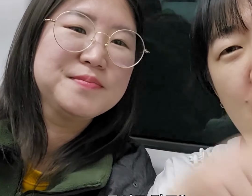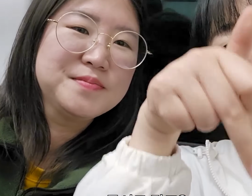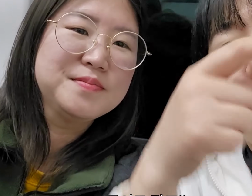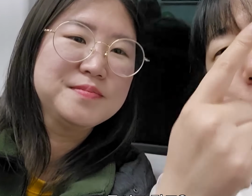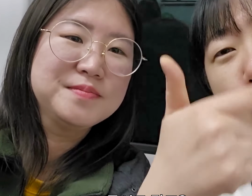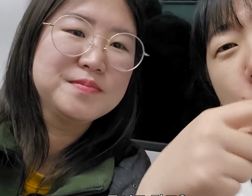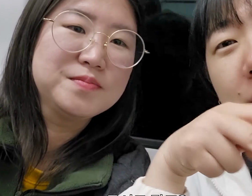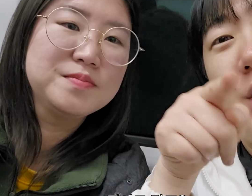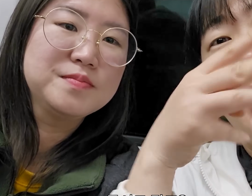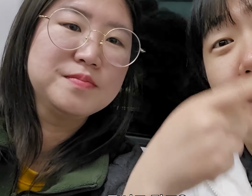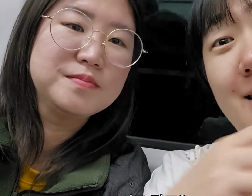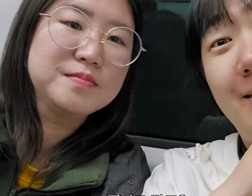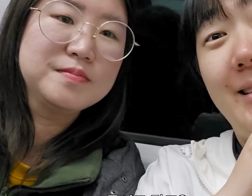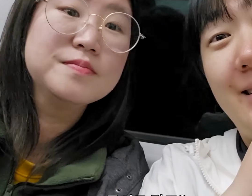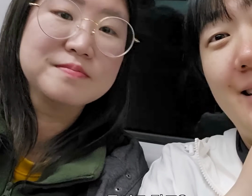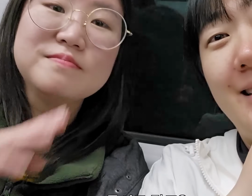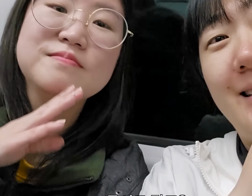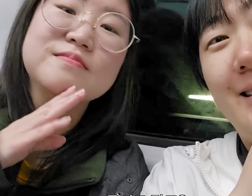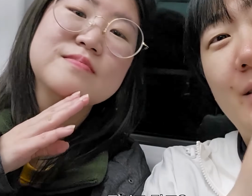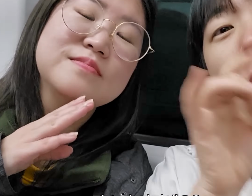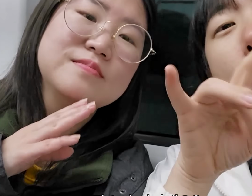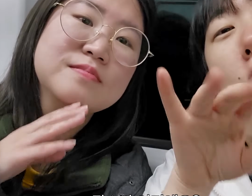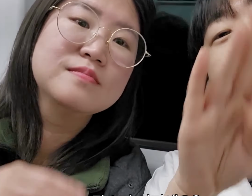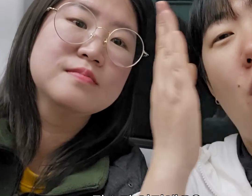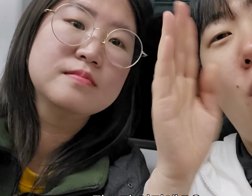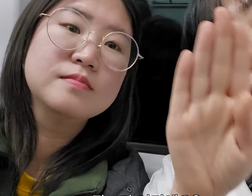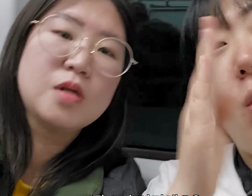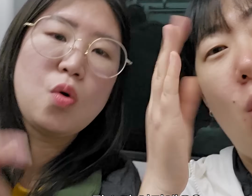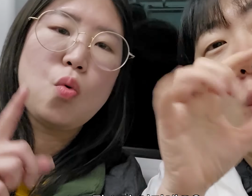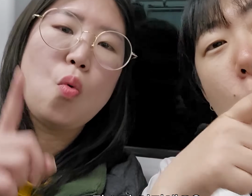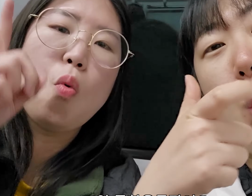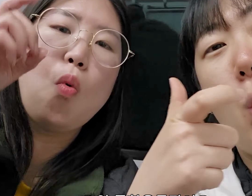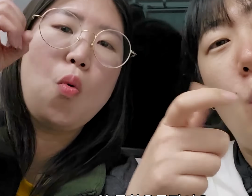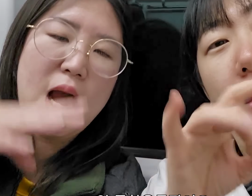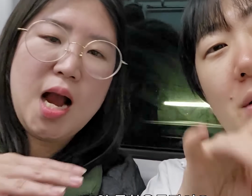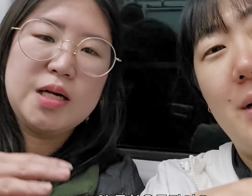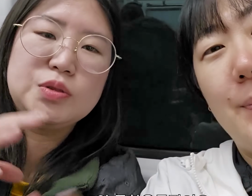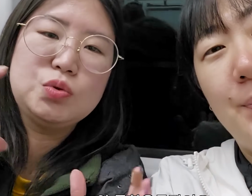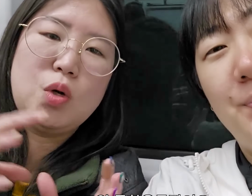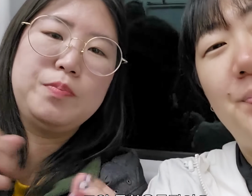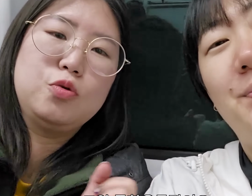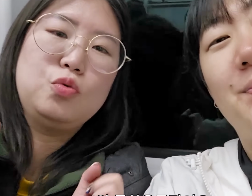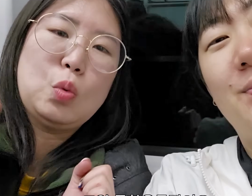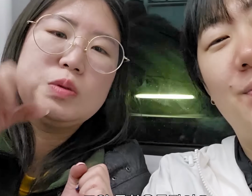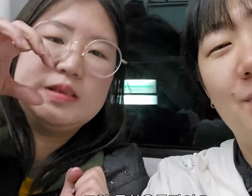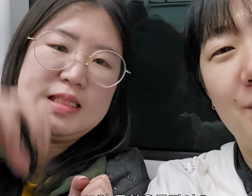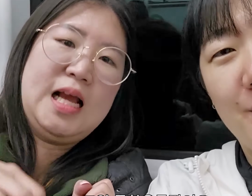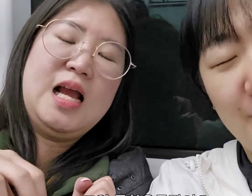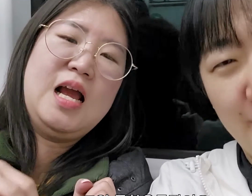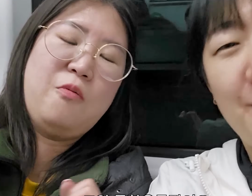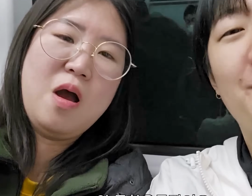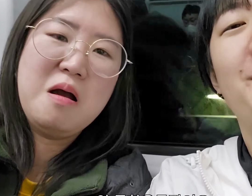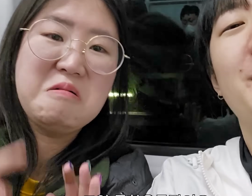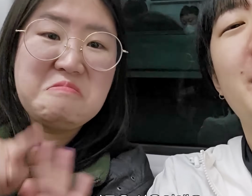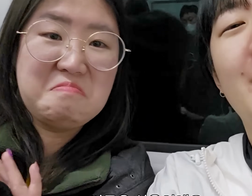That was a concert, right? Where was it held? At Goyang Sports Complex!